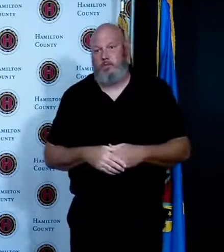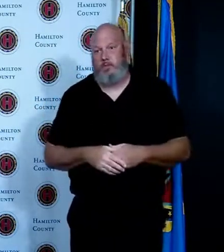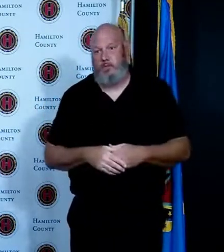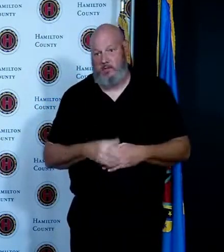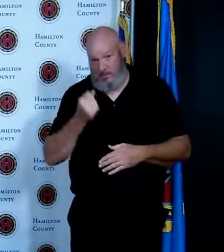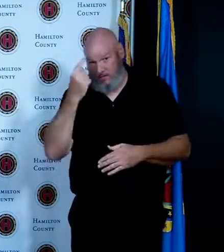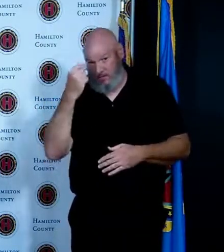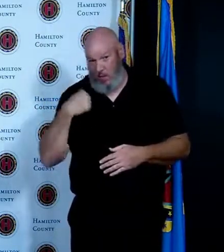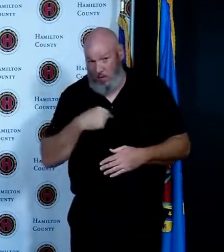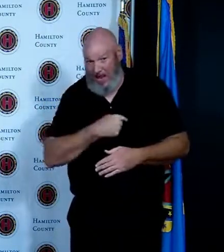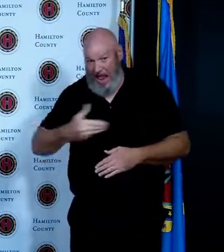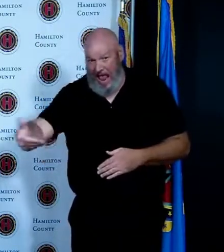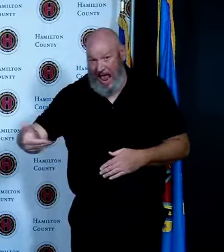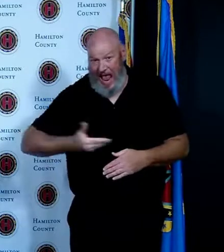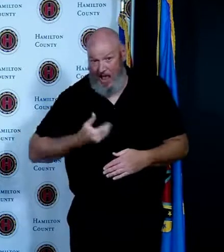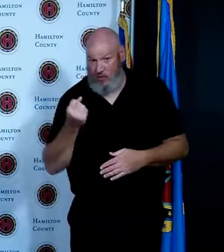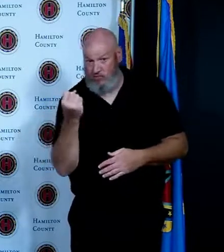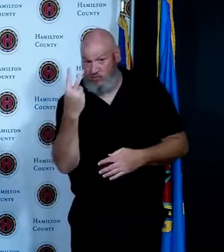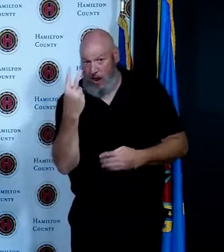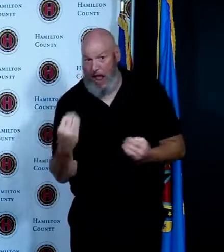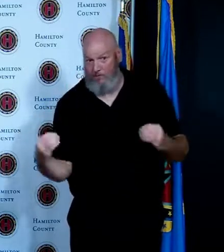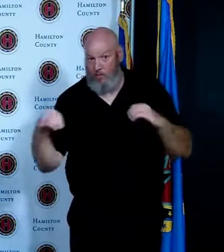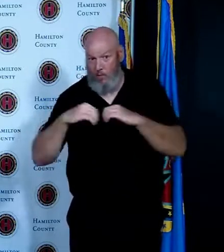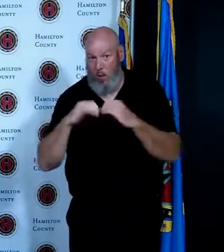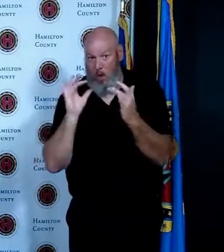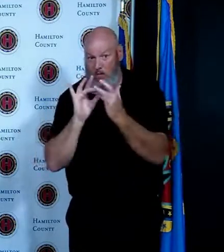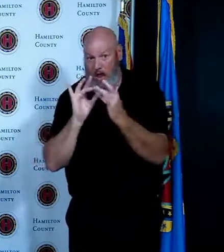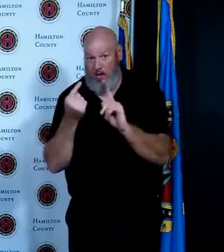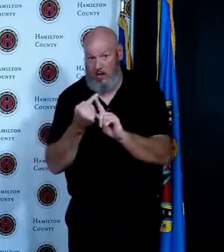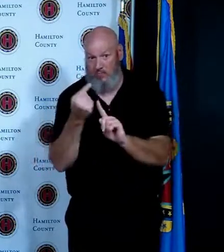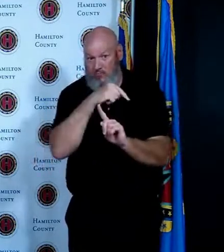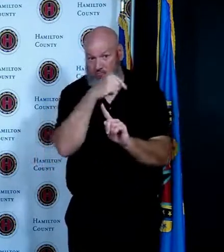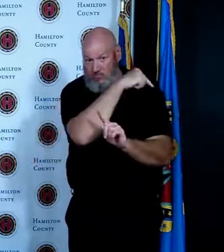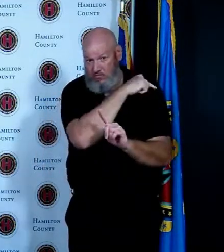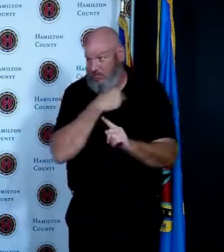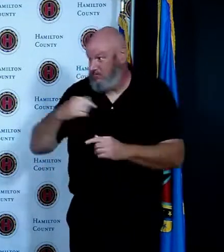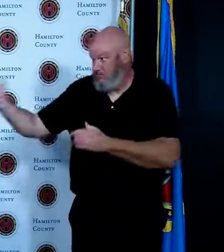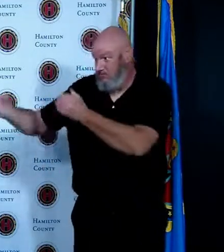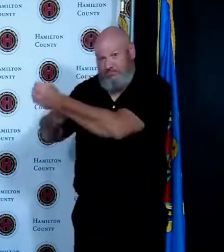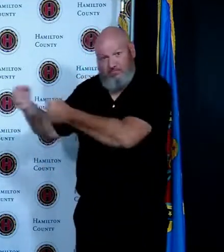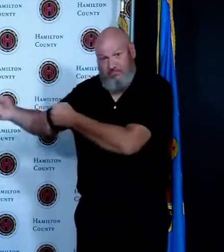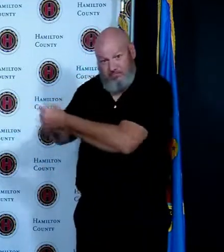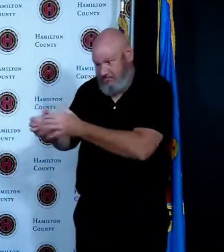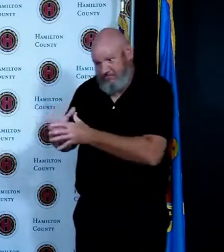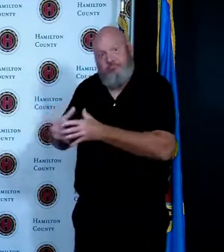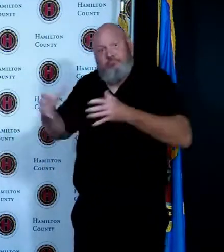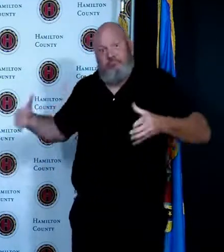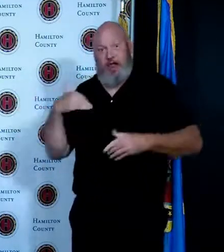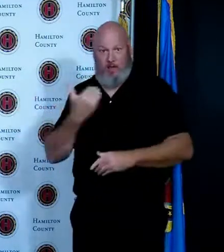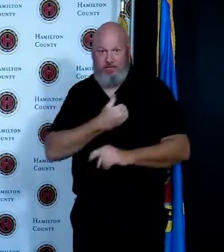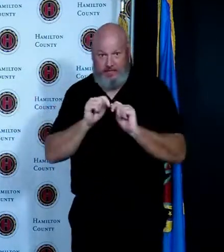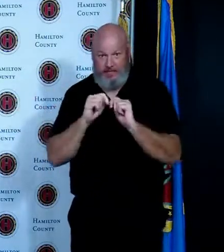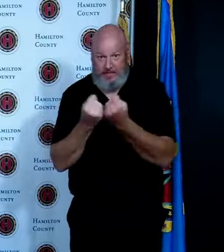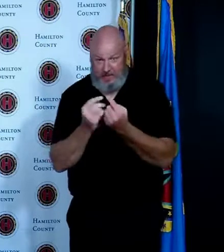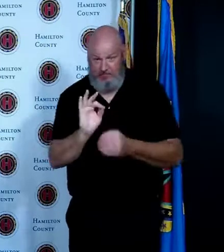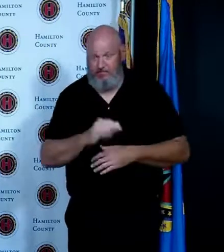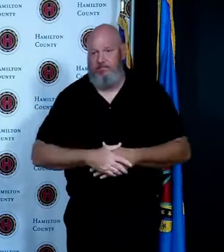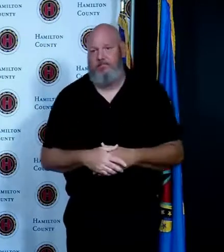that we're looking at to bring on late this week in early next week this is extra capacity and we're doing so to make sure that we can continue to handle